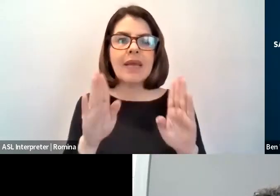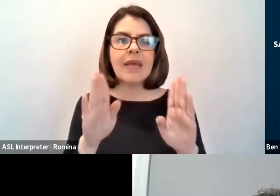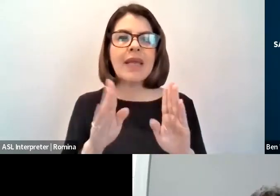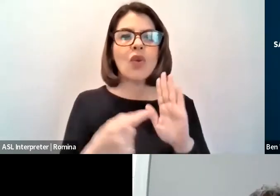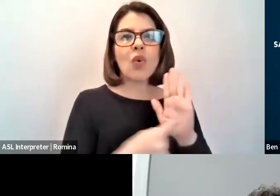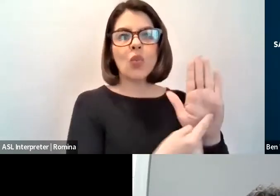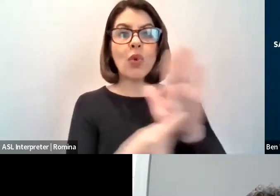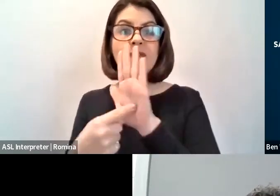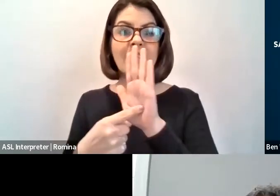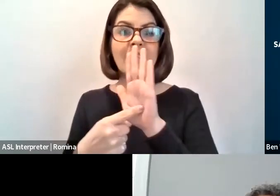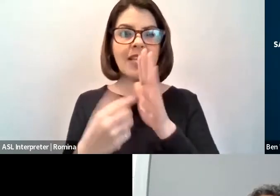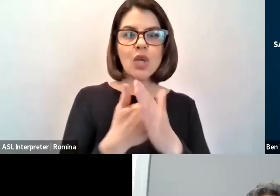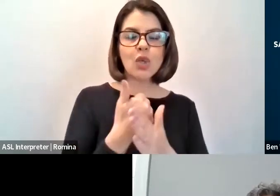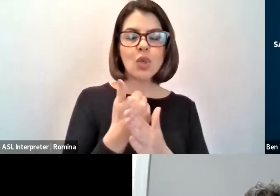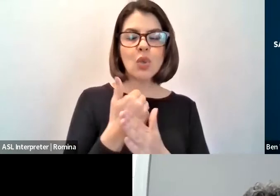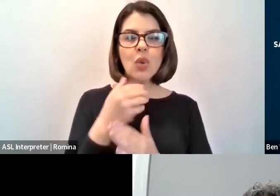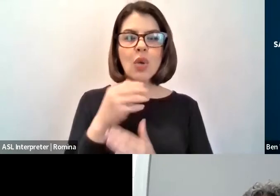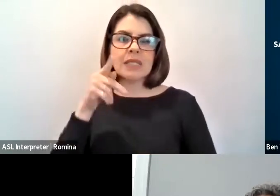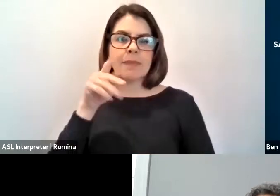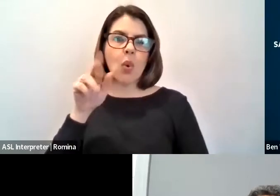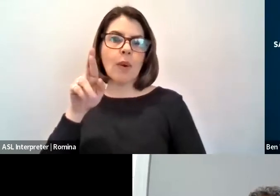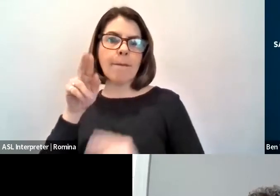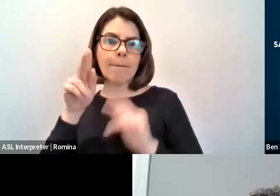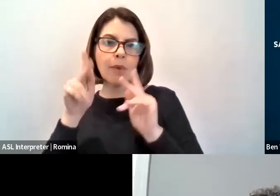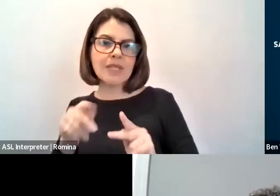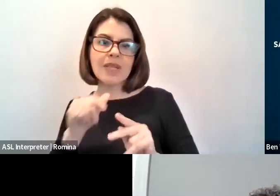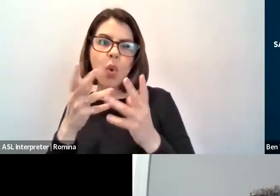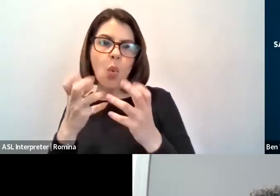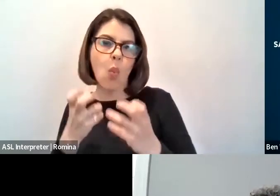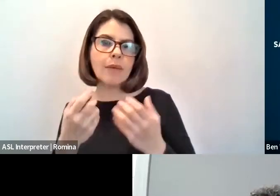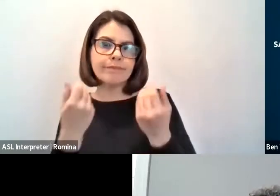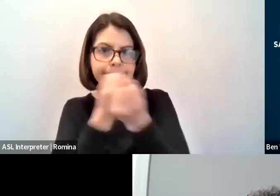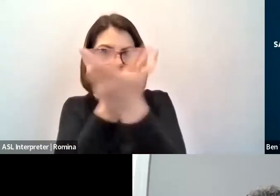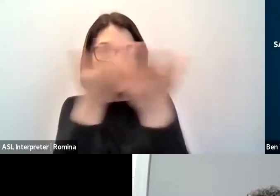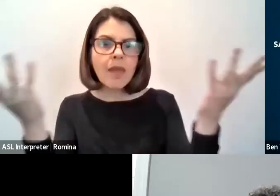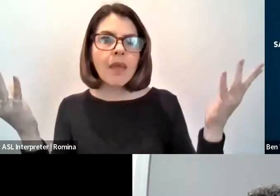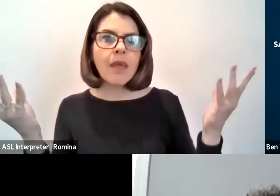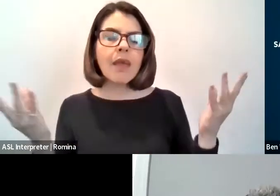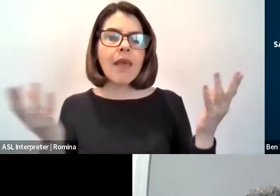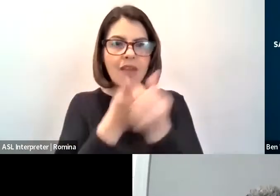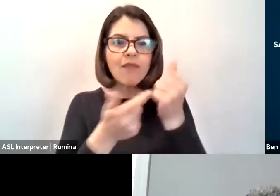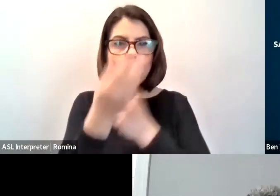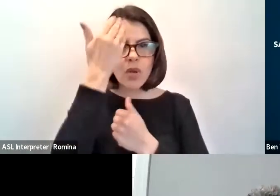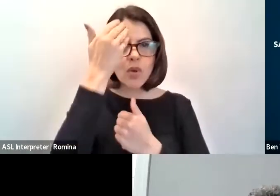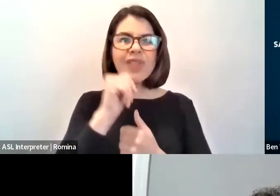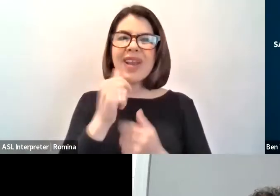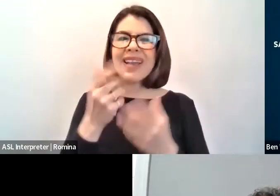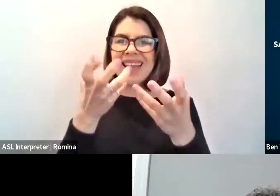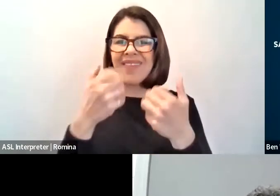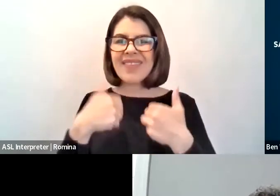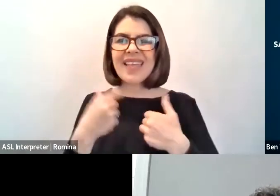a new spokesperson- - Sure. And they don't want it to get out, then, they won't get it that day, but they'll be able to get it